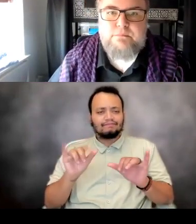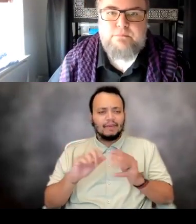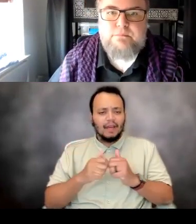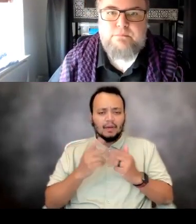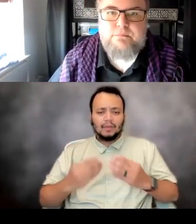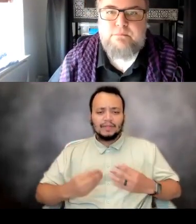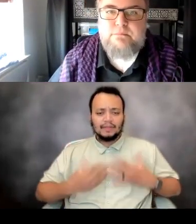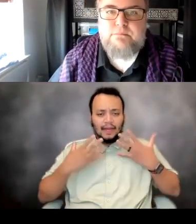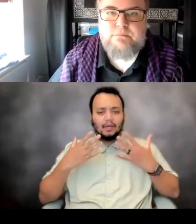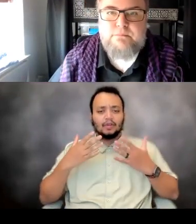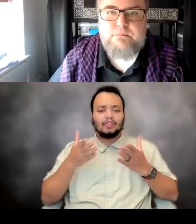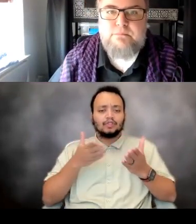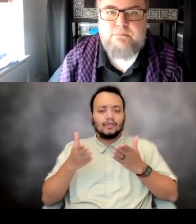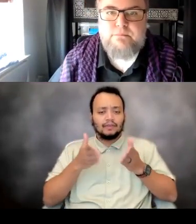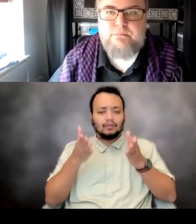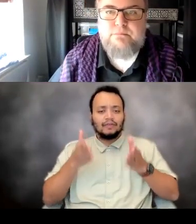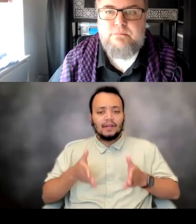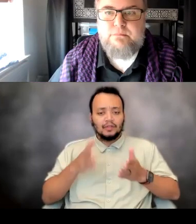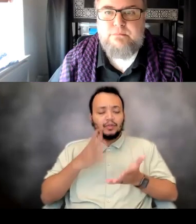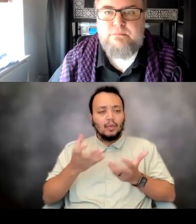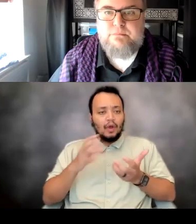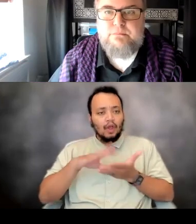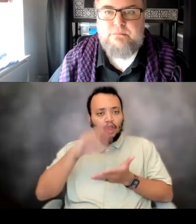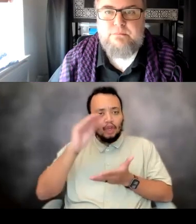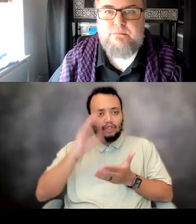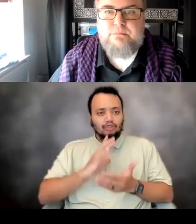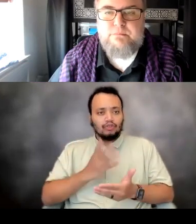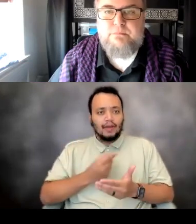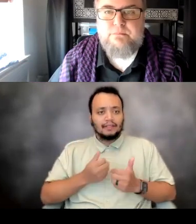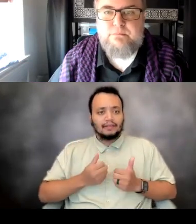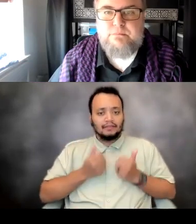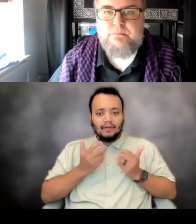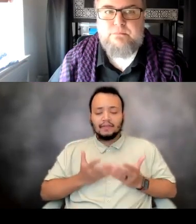What opportunities do you see for bridging older and younger trans folks out of this research?